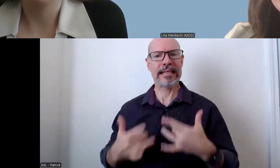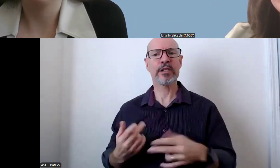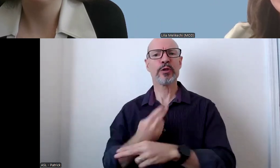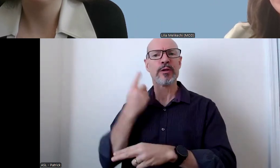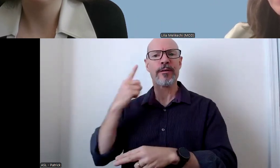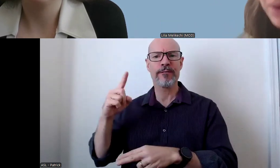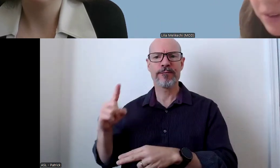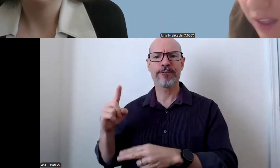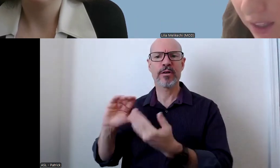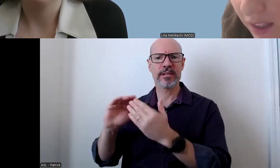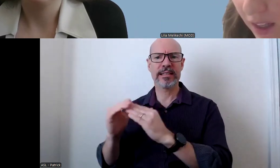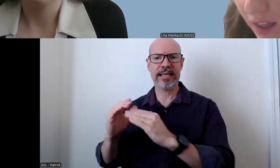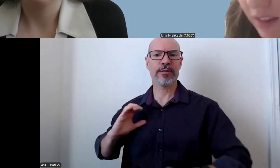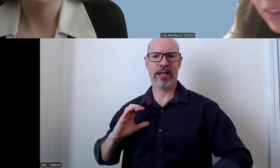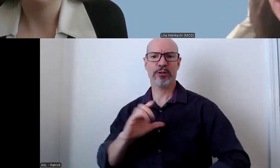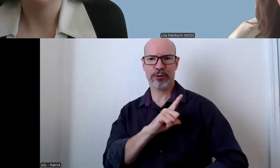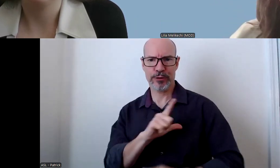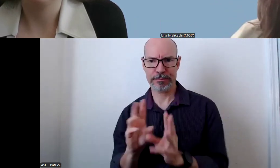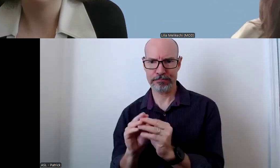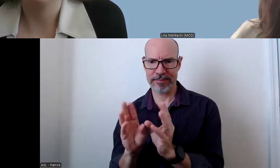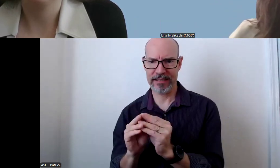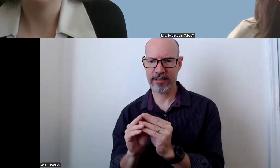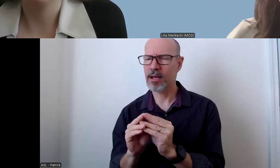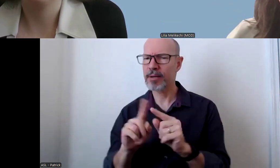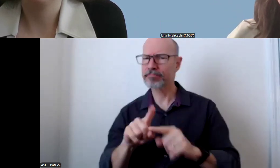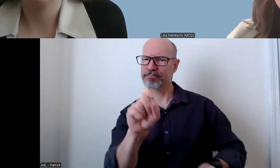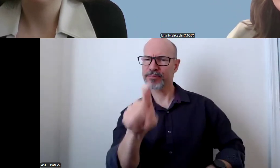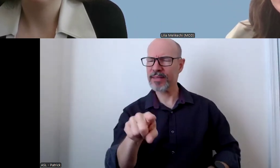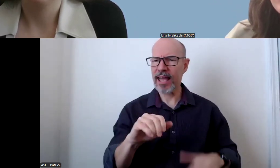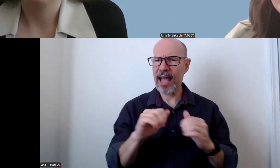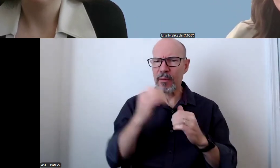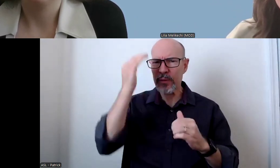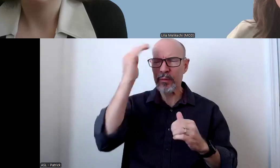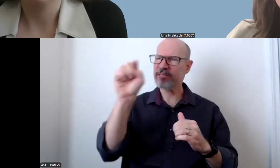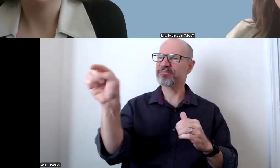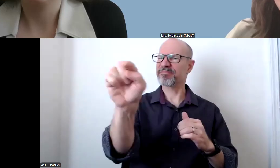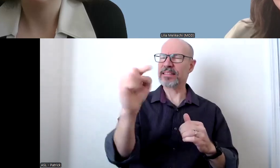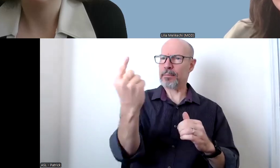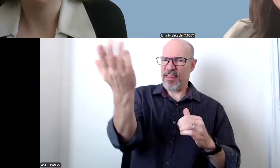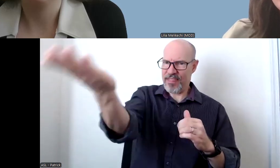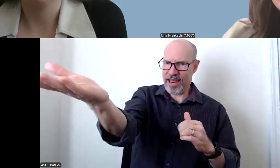My question is, how do we know a deaf or hard-of-hearing person is in the audience? It will cost money to use the